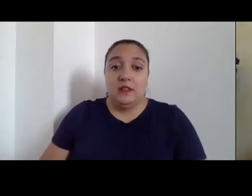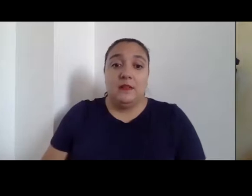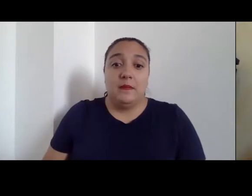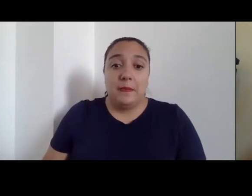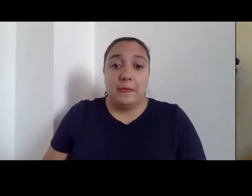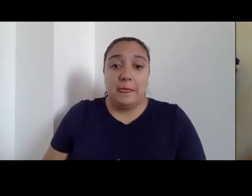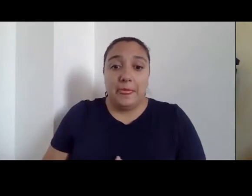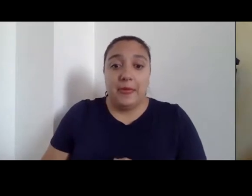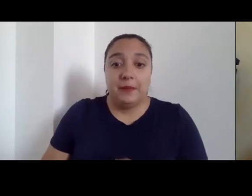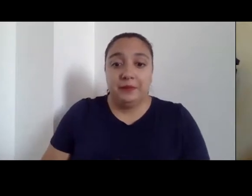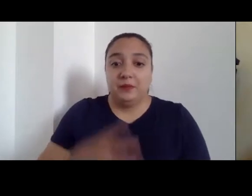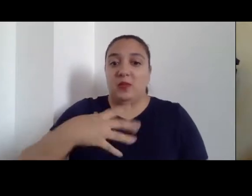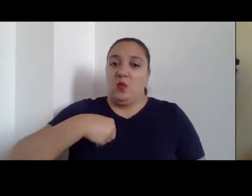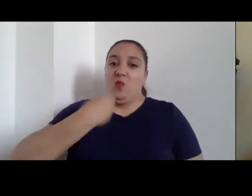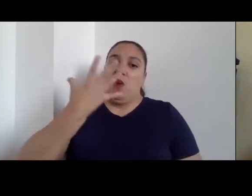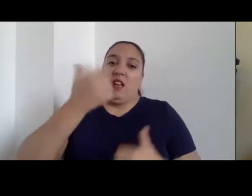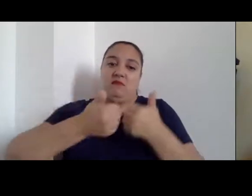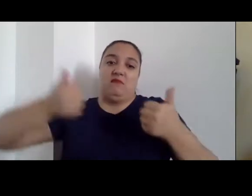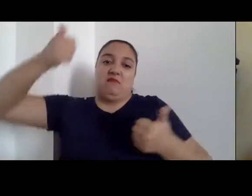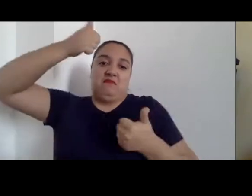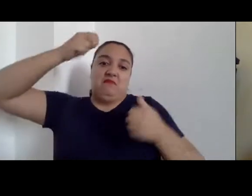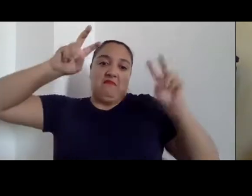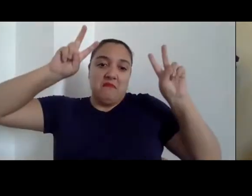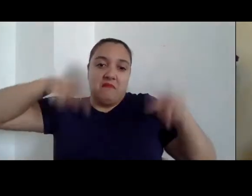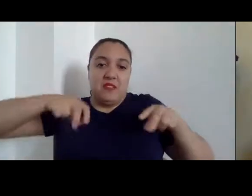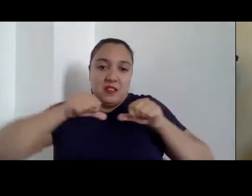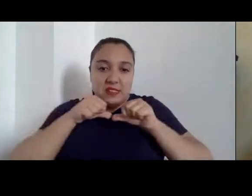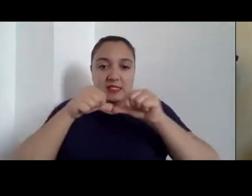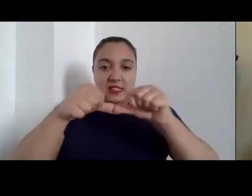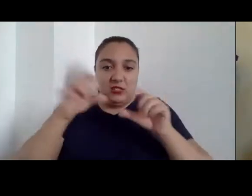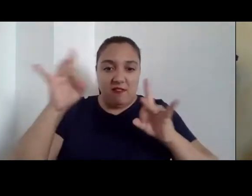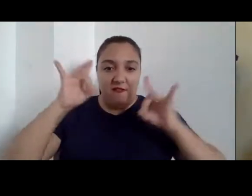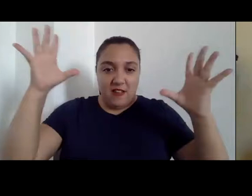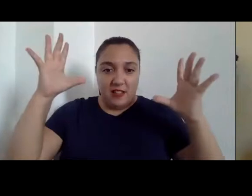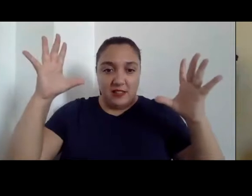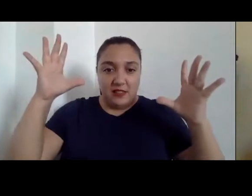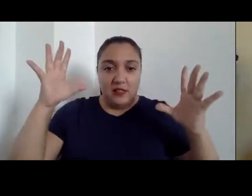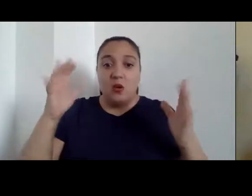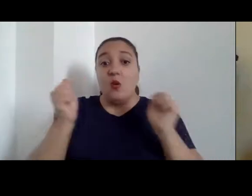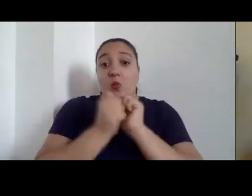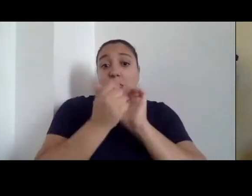at the hands of law enforcement and interpersonal interactions. Our government's response to